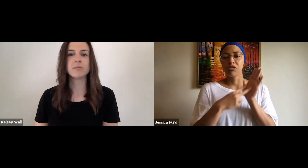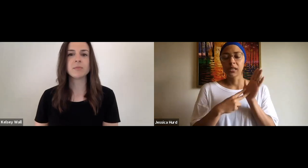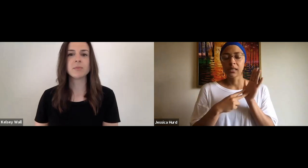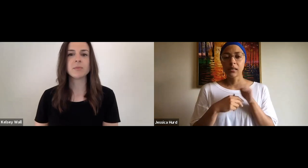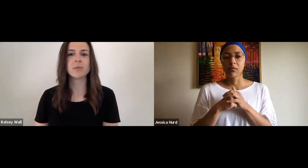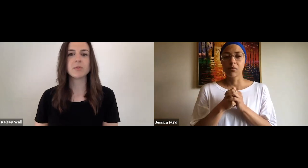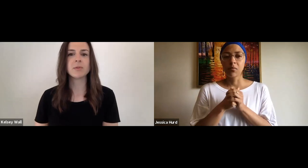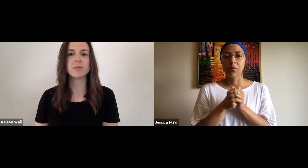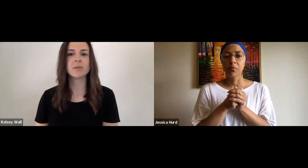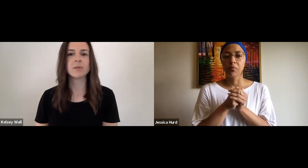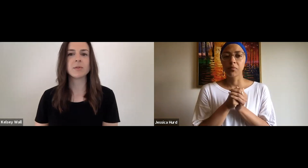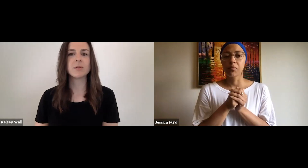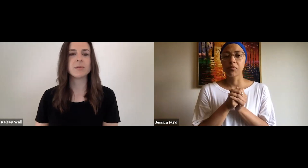I'll let you read the slide first.